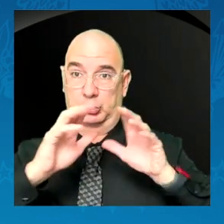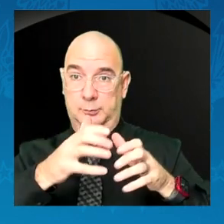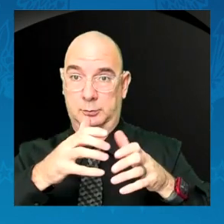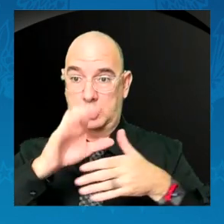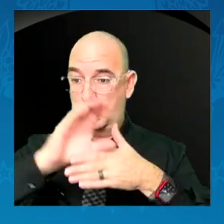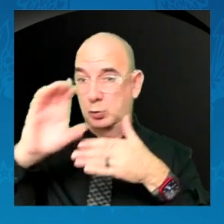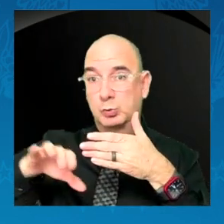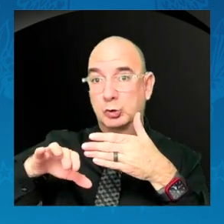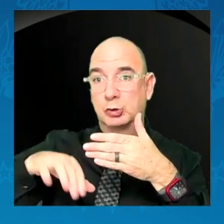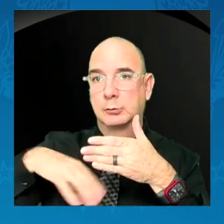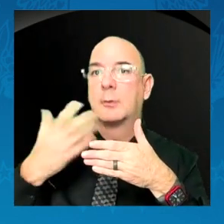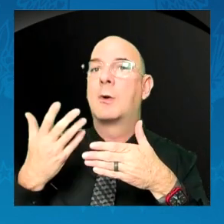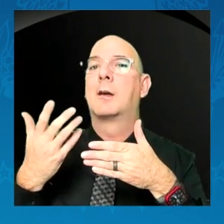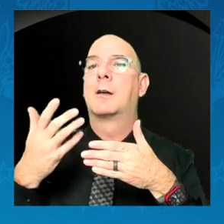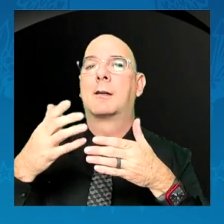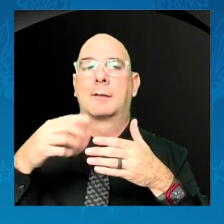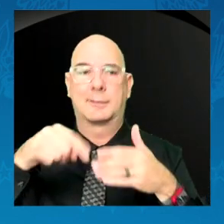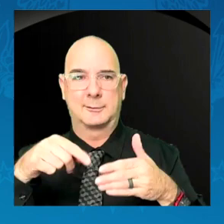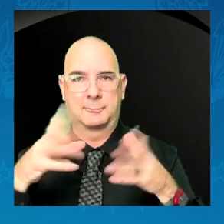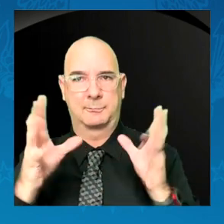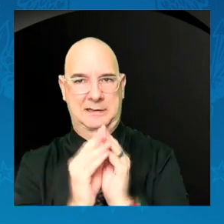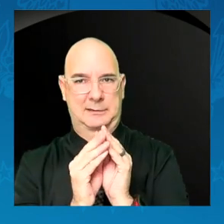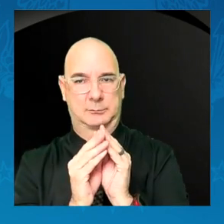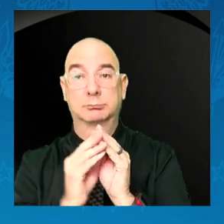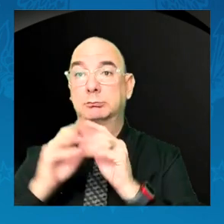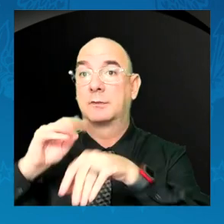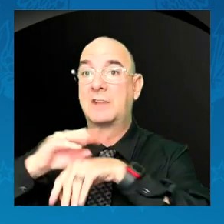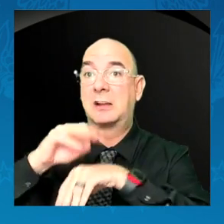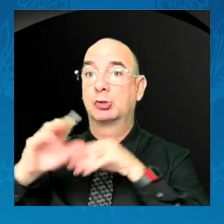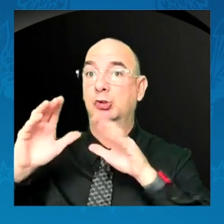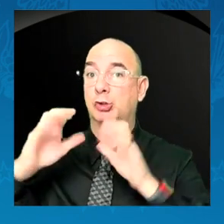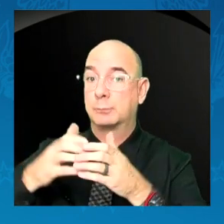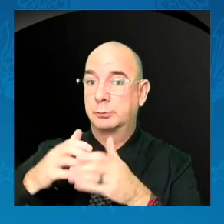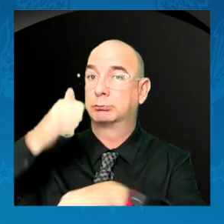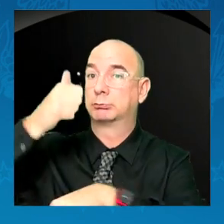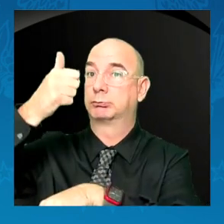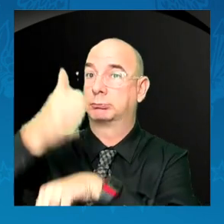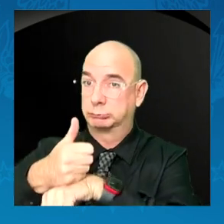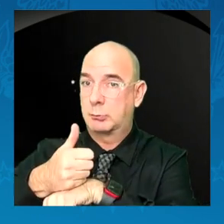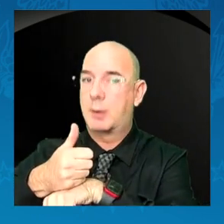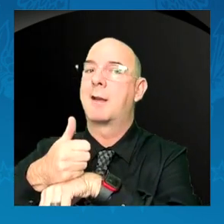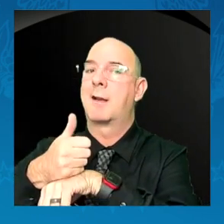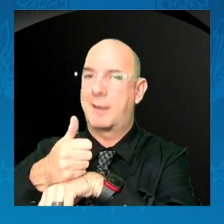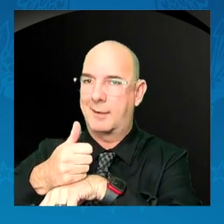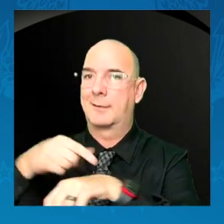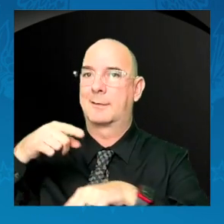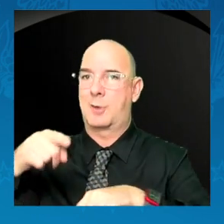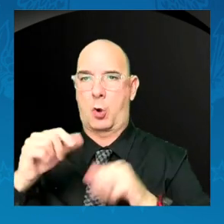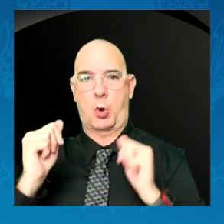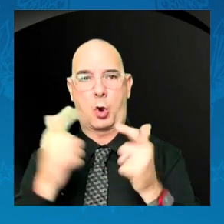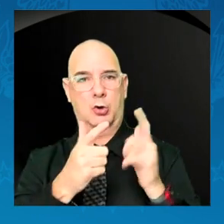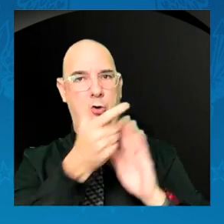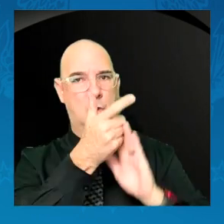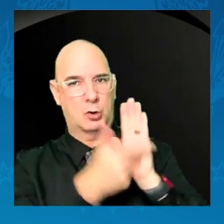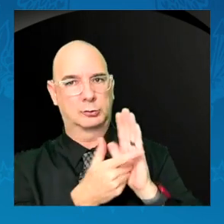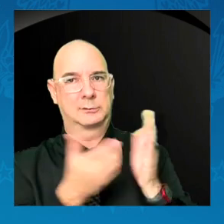the Users Advisory Group, was created by enabling legislation in order to provide an independent voice in the shaping of national space policy.